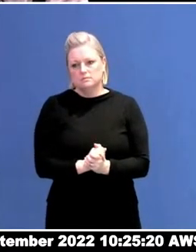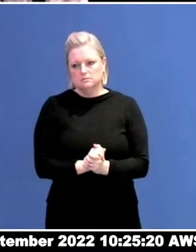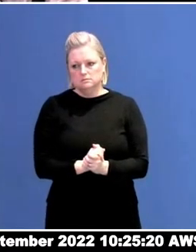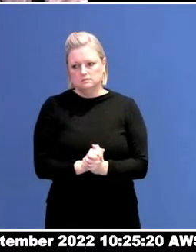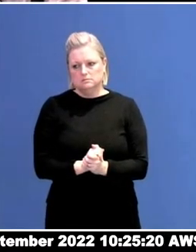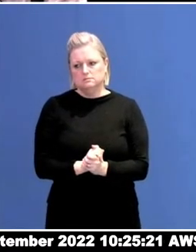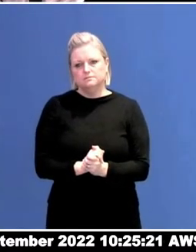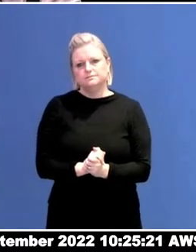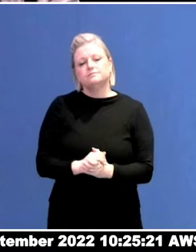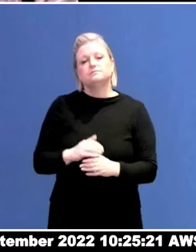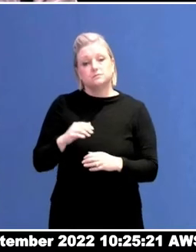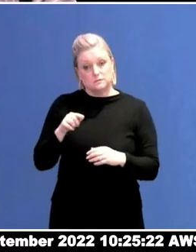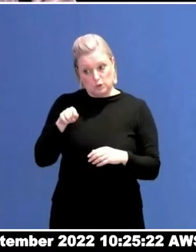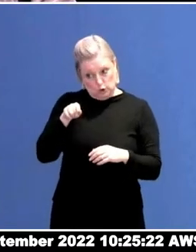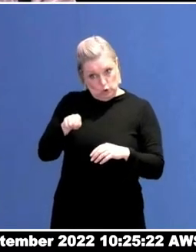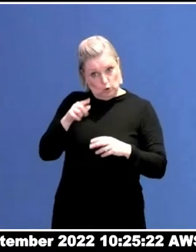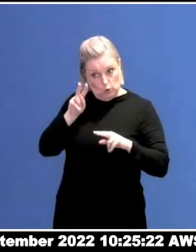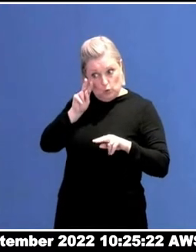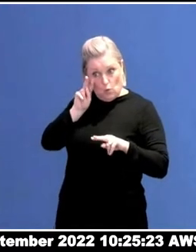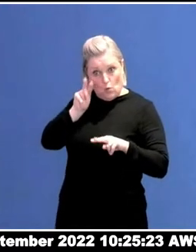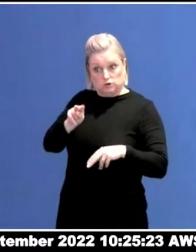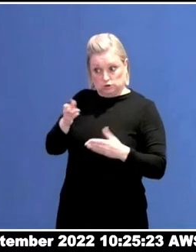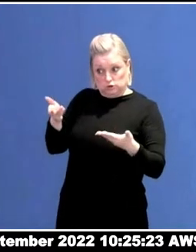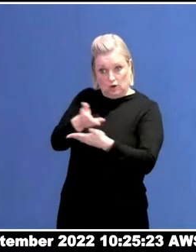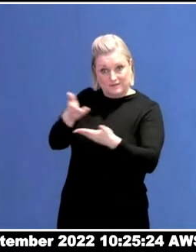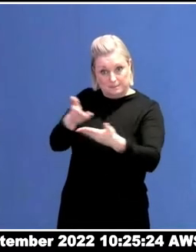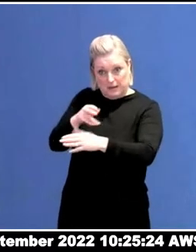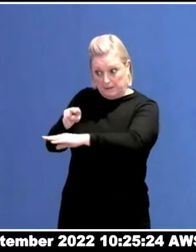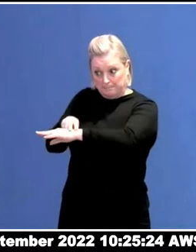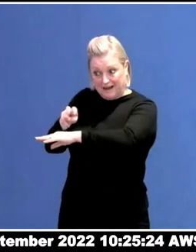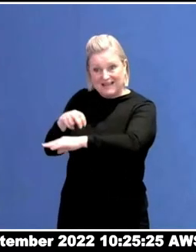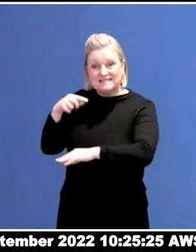No.